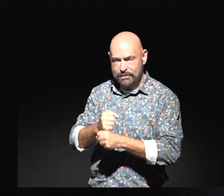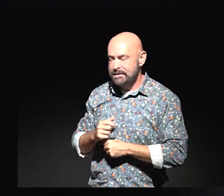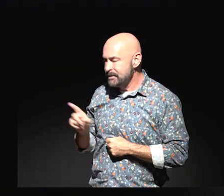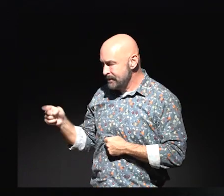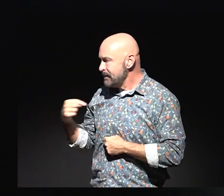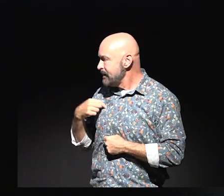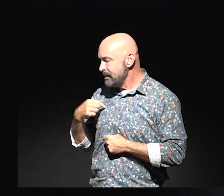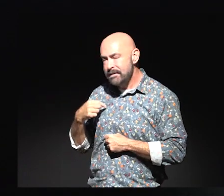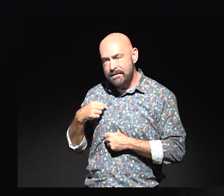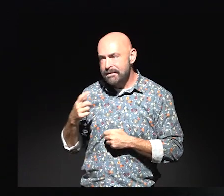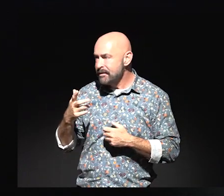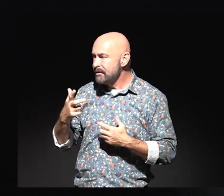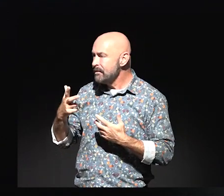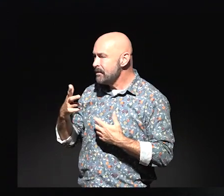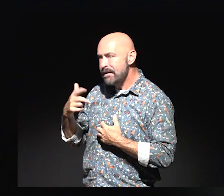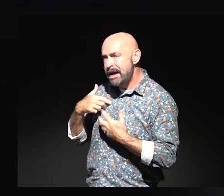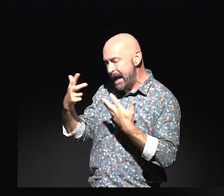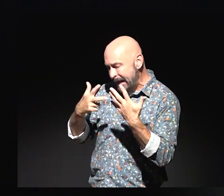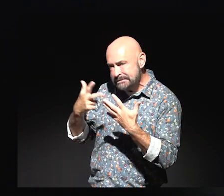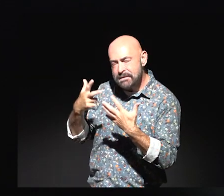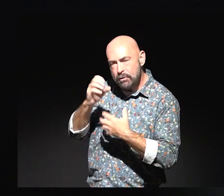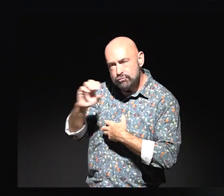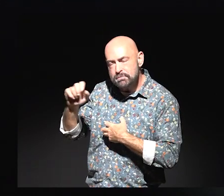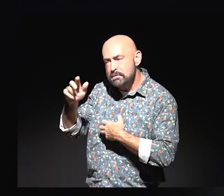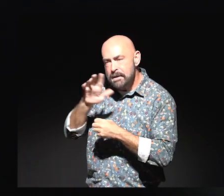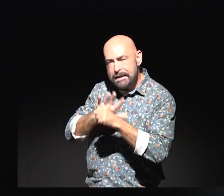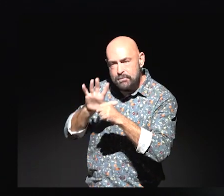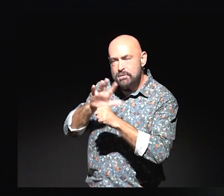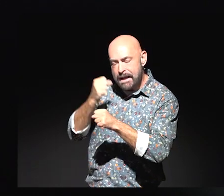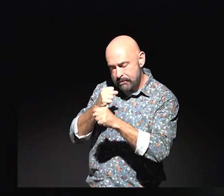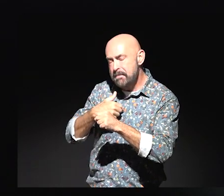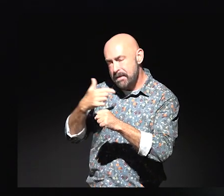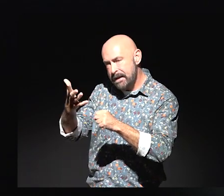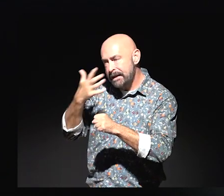paintings after 1800 here at the National Gallery, and along with my colleague,